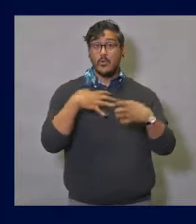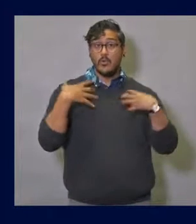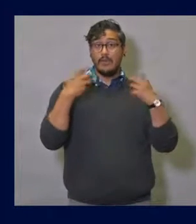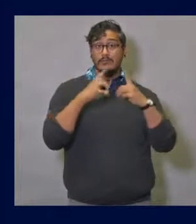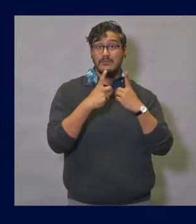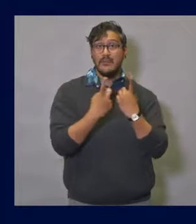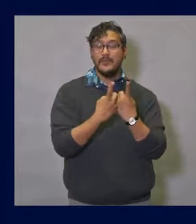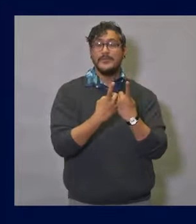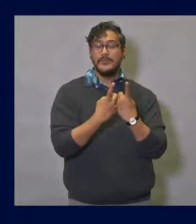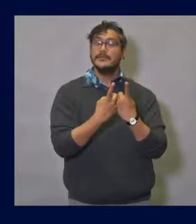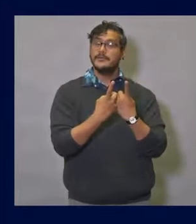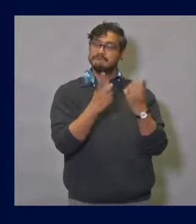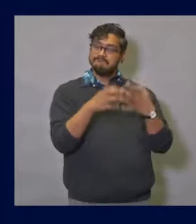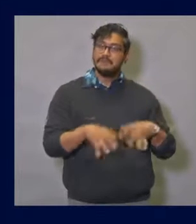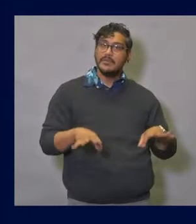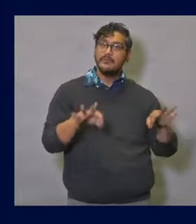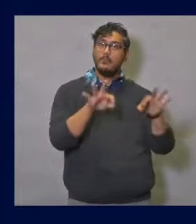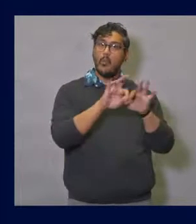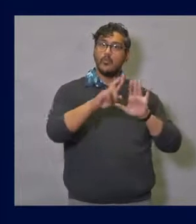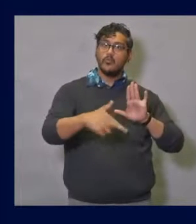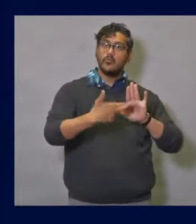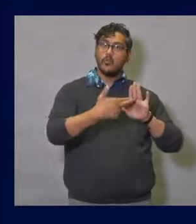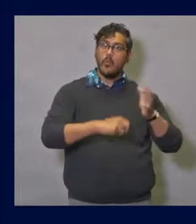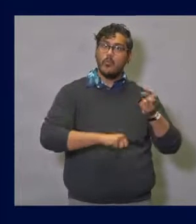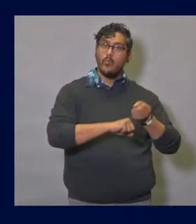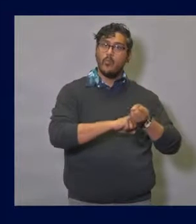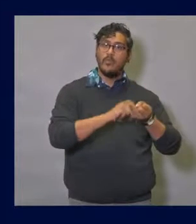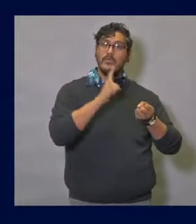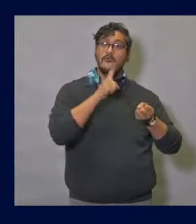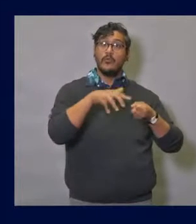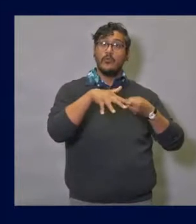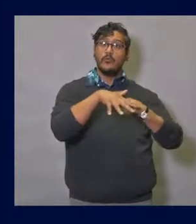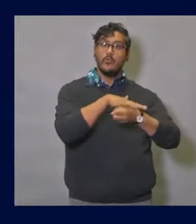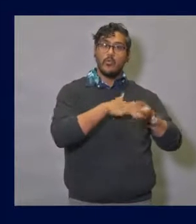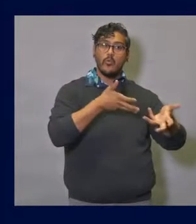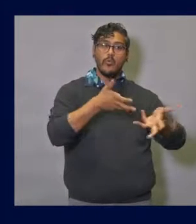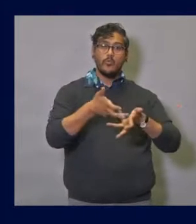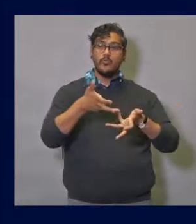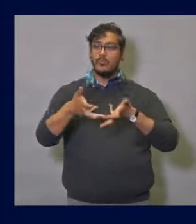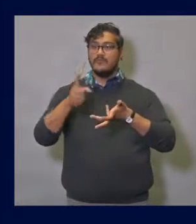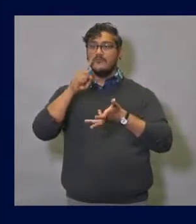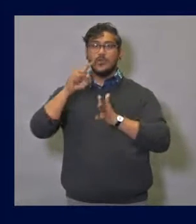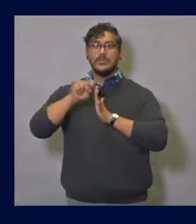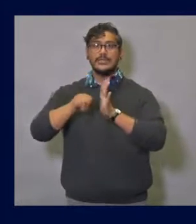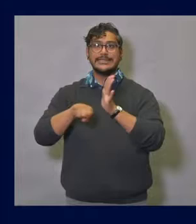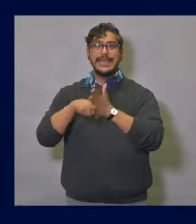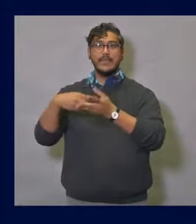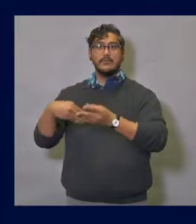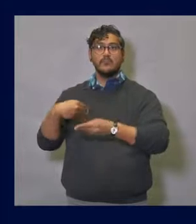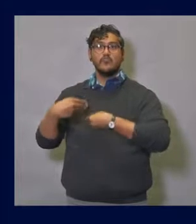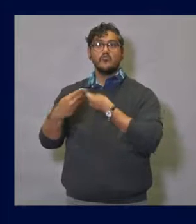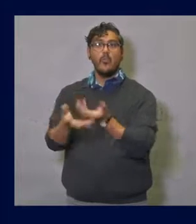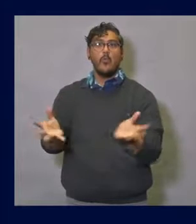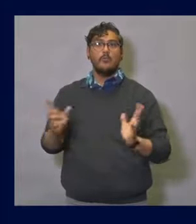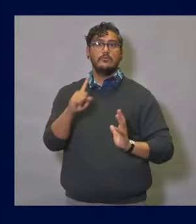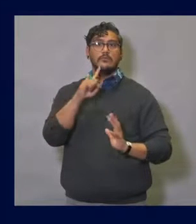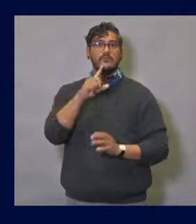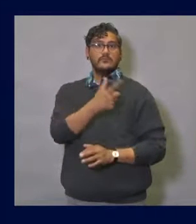HEALTH DEPARTMENTS PLAY A CENTRAL AND CRITICAL ROLE IN THE